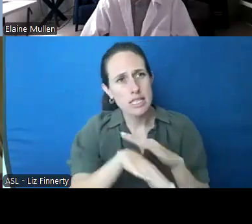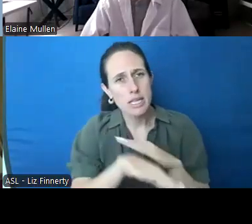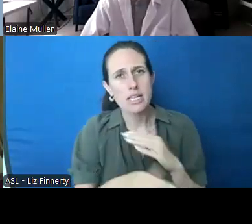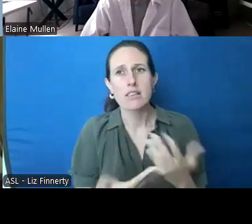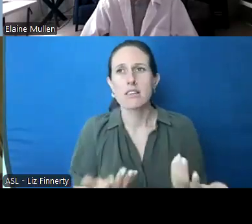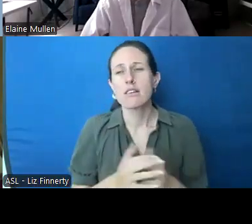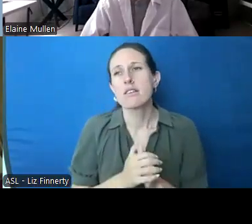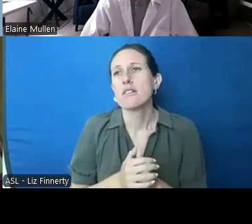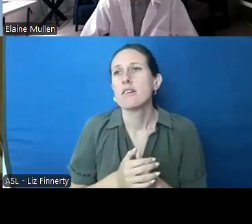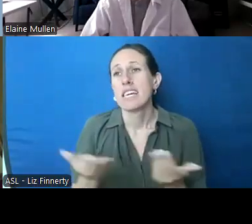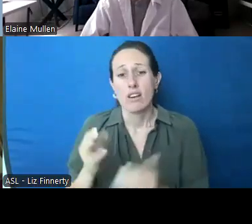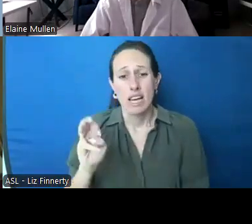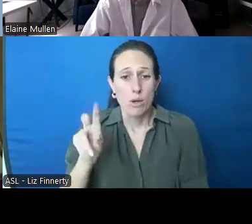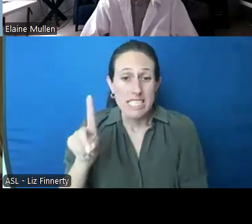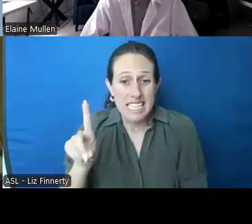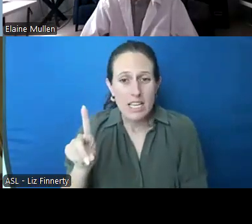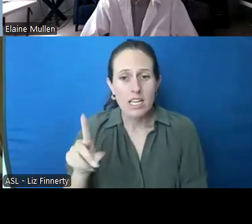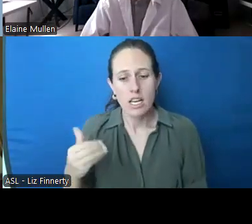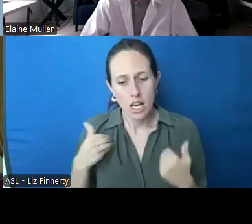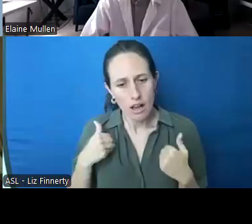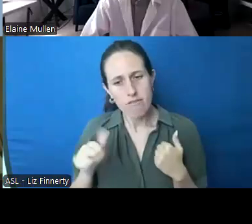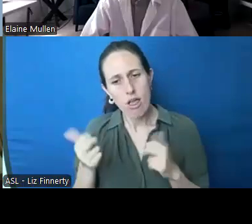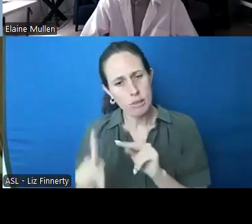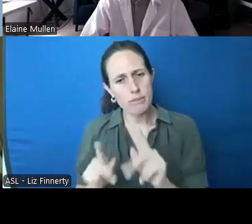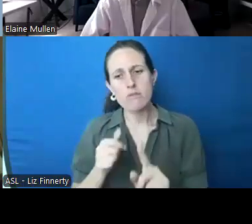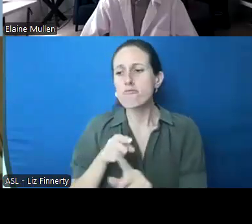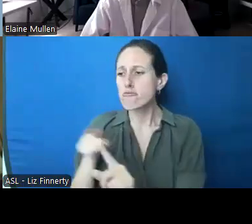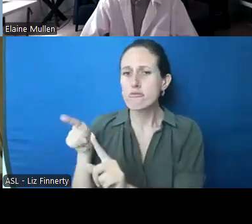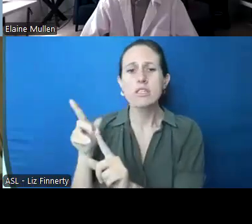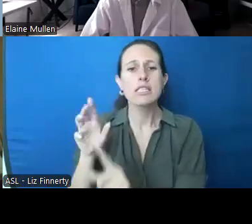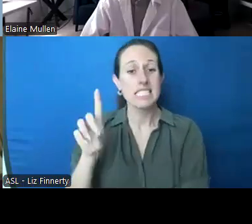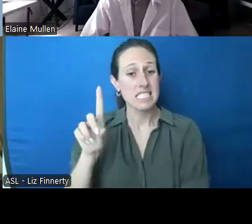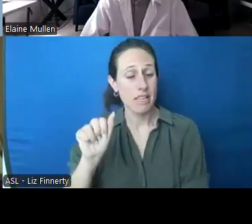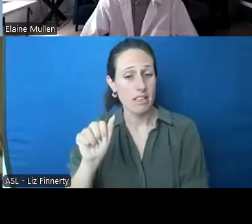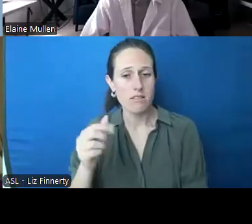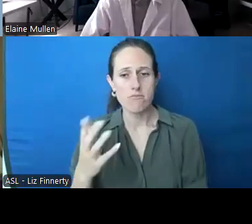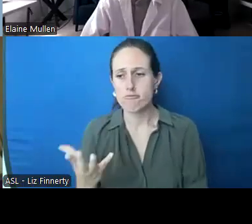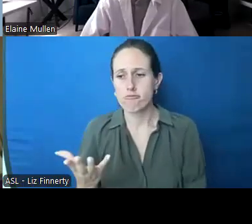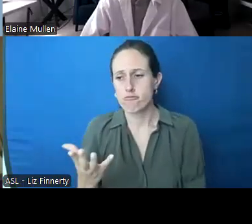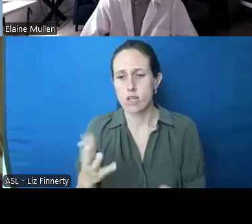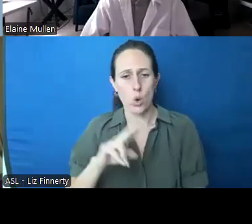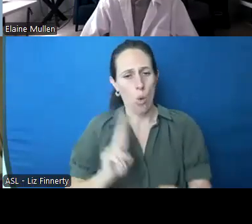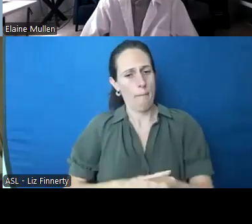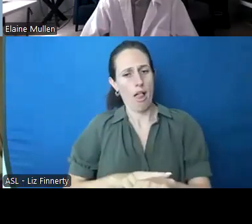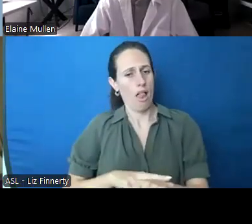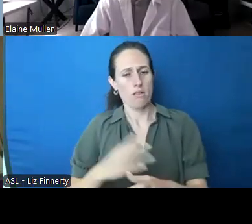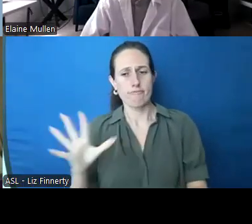think about my job because here with disabilities and at MOD, we have other people disability is part of our culture, so it feels pretty